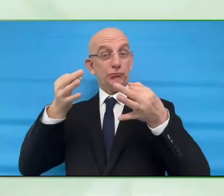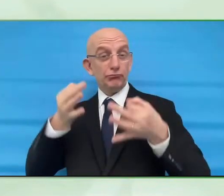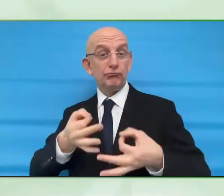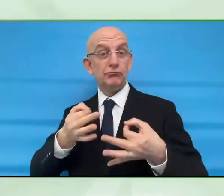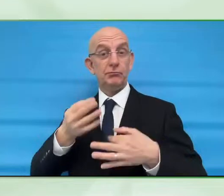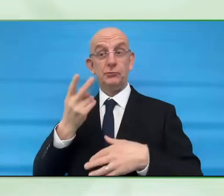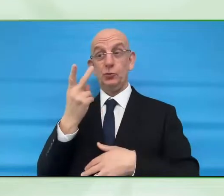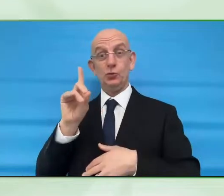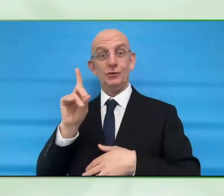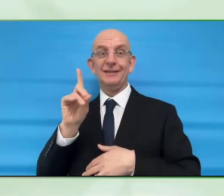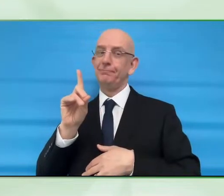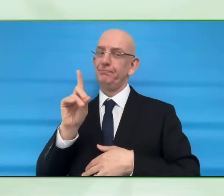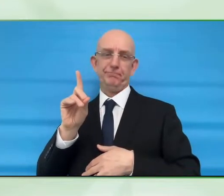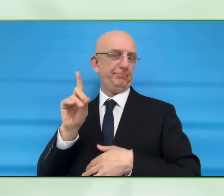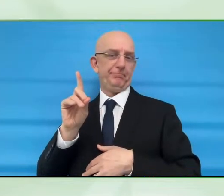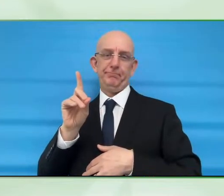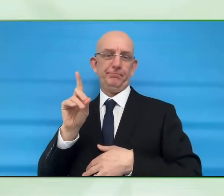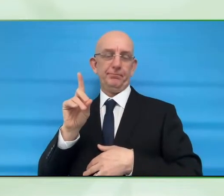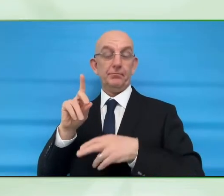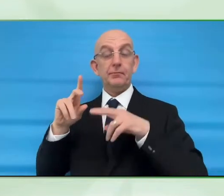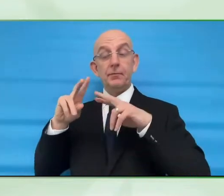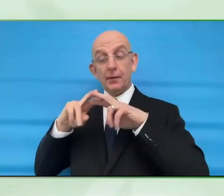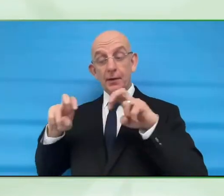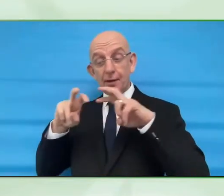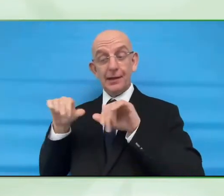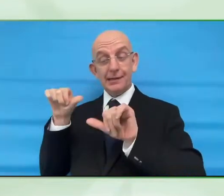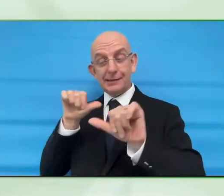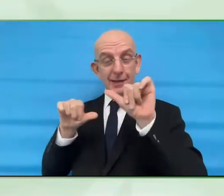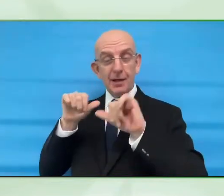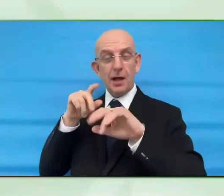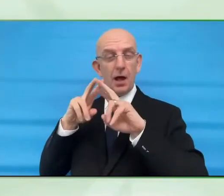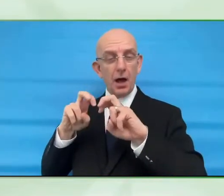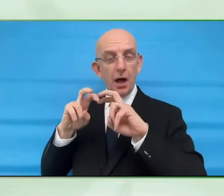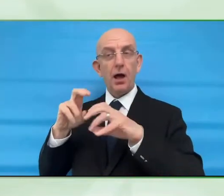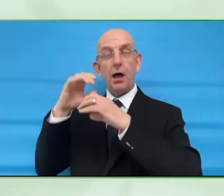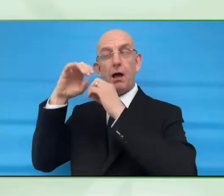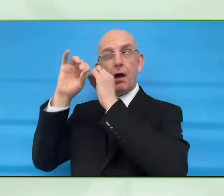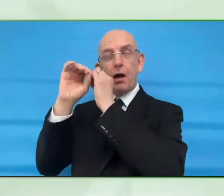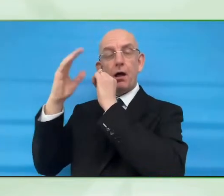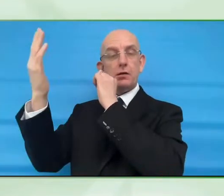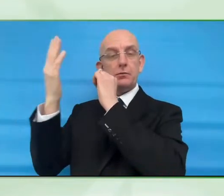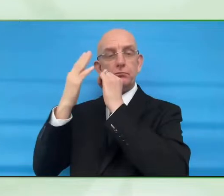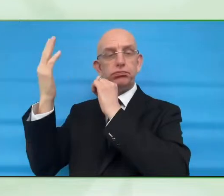We have a website where you can find out more about the project and we hope that through